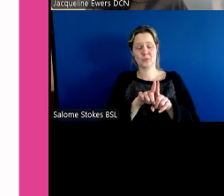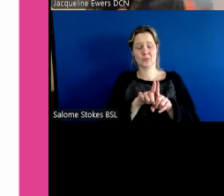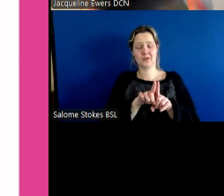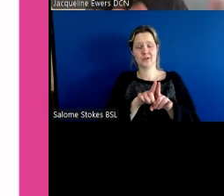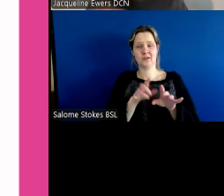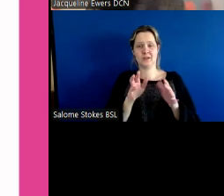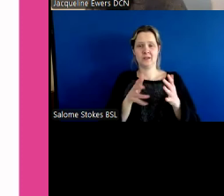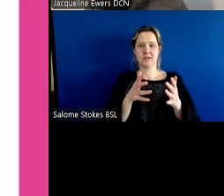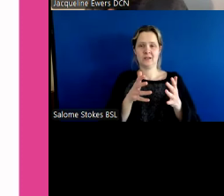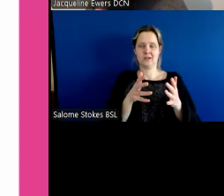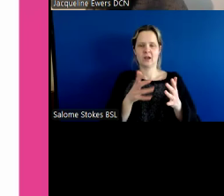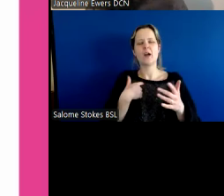I recommend this anyway,